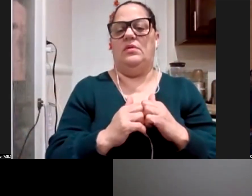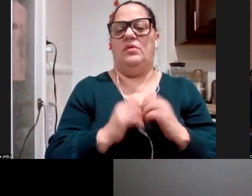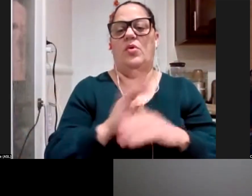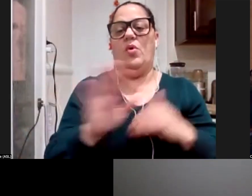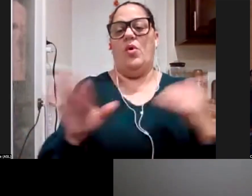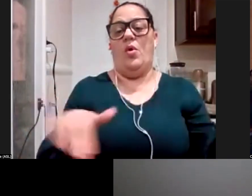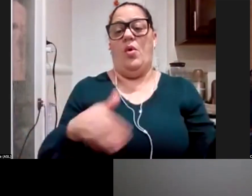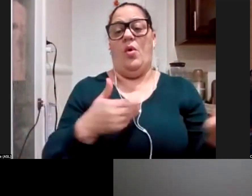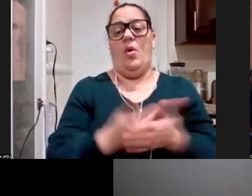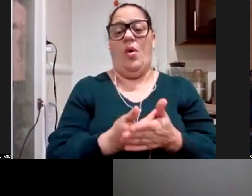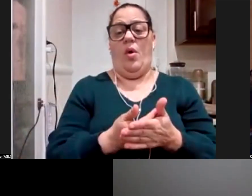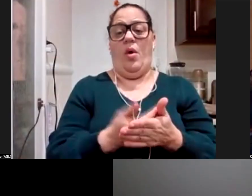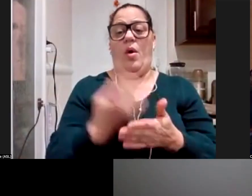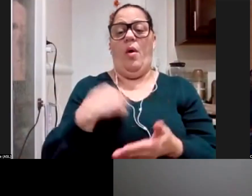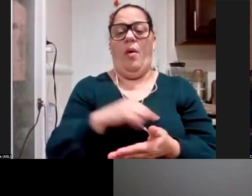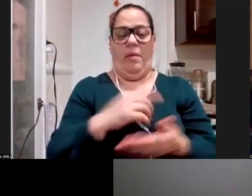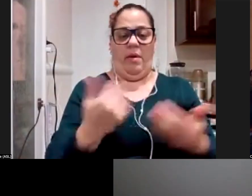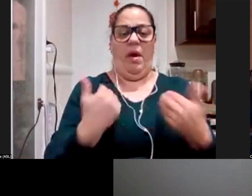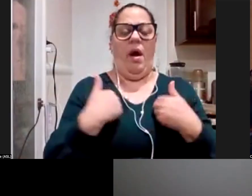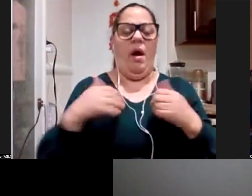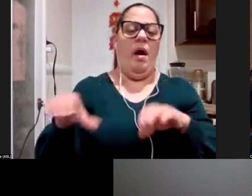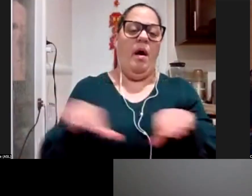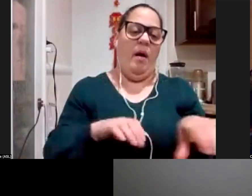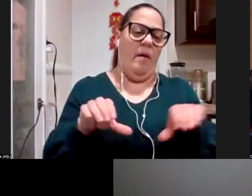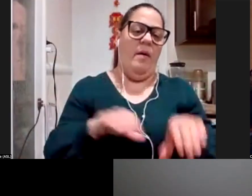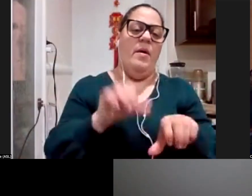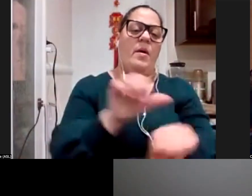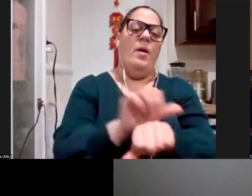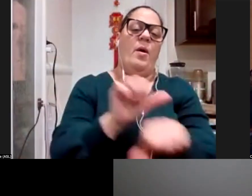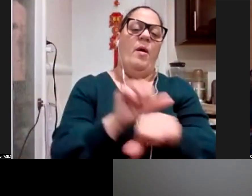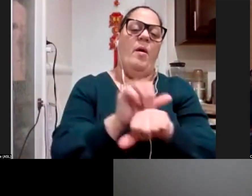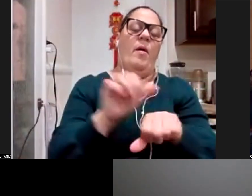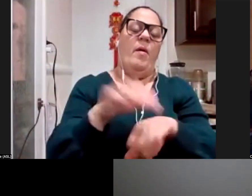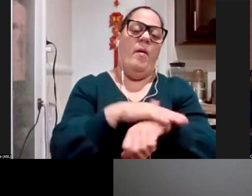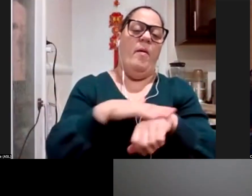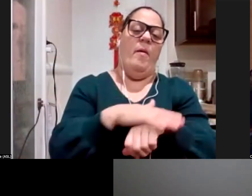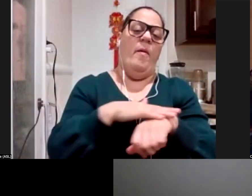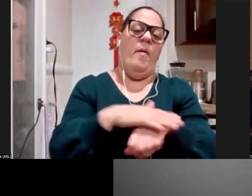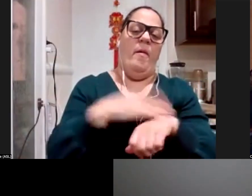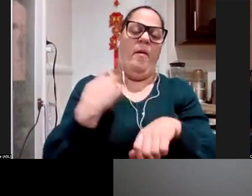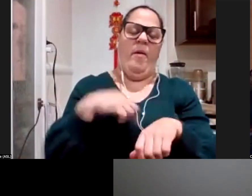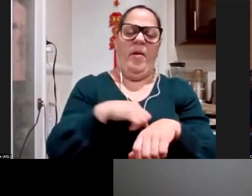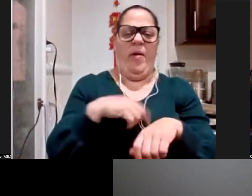so many people out there doing work in this space that we we want to try and bring everybody